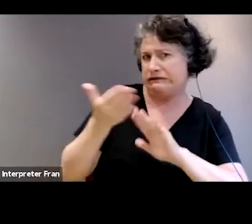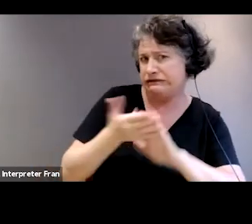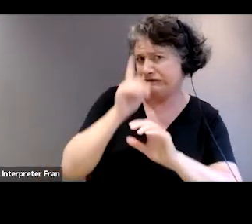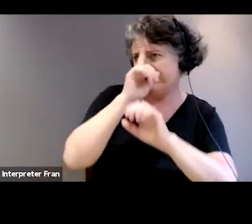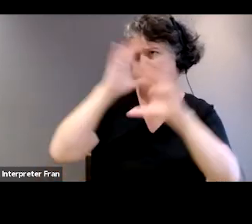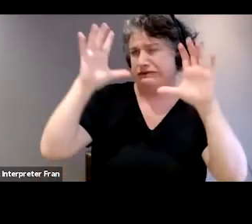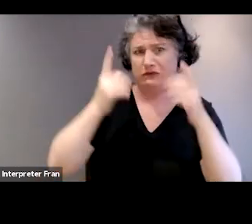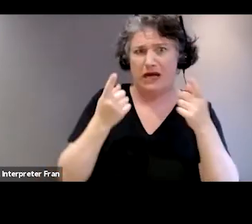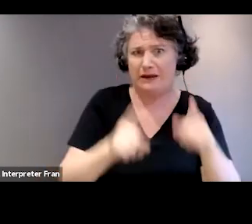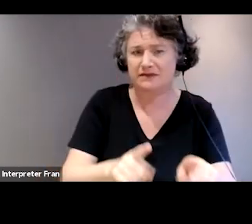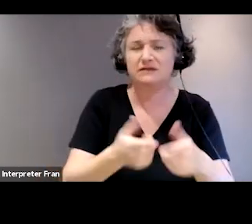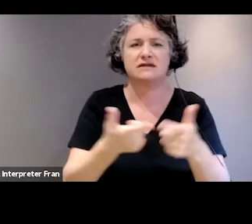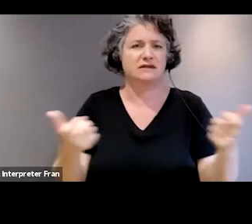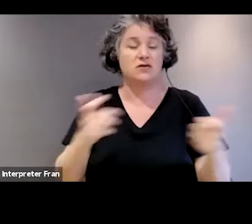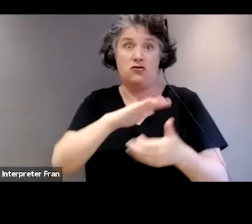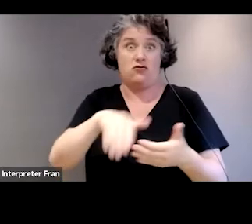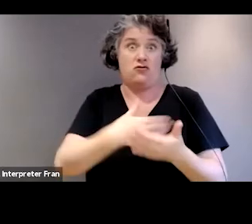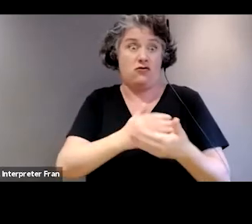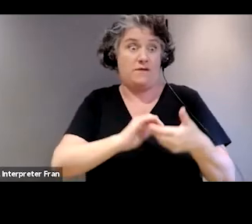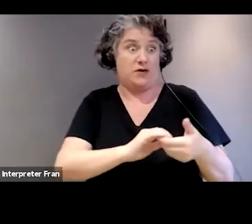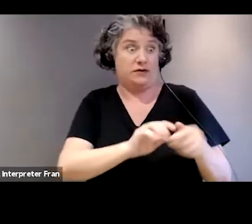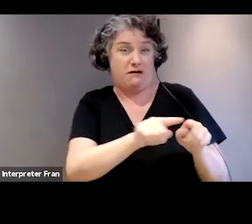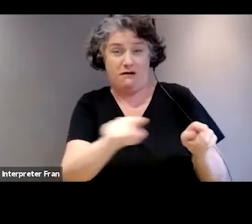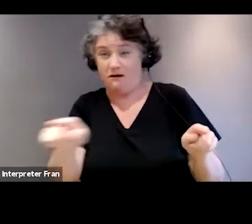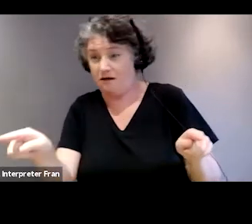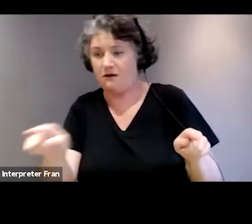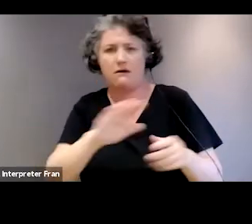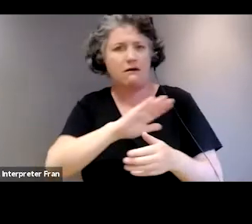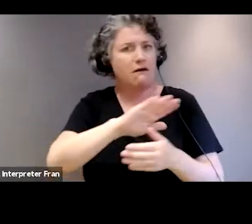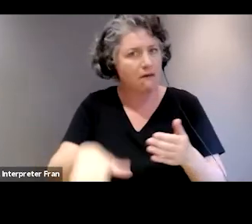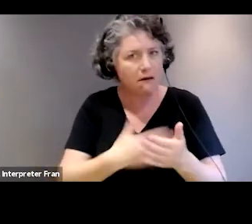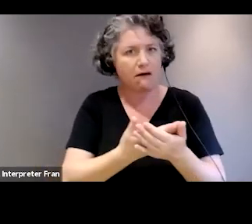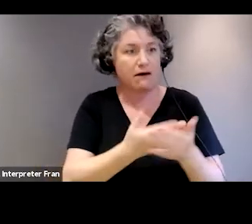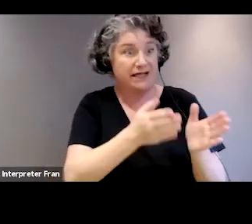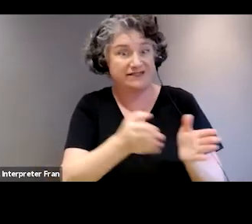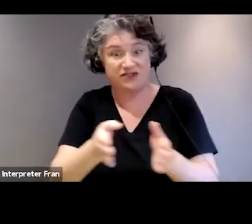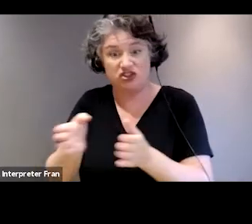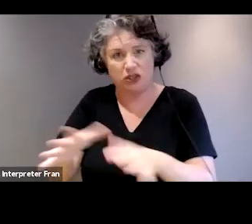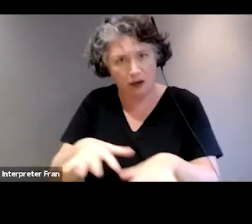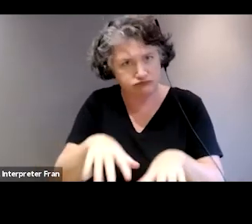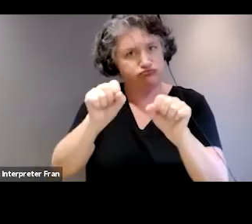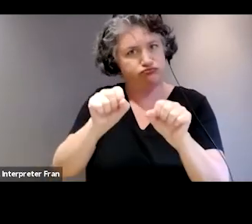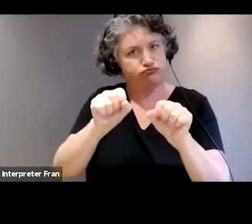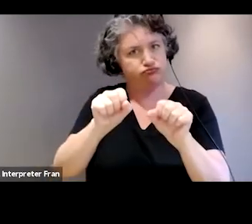of partner organizations who are all grassroots disability organizations to develop specific outreach methods and communications for disabled people in the city of Toronto.